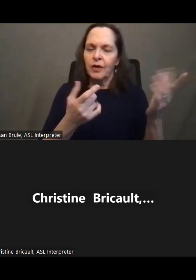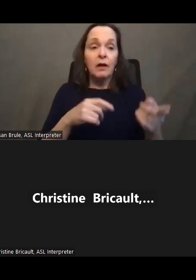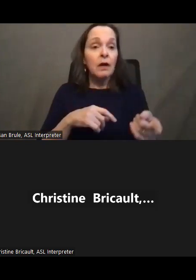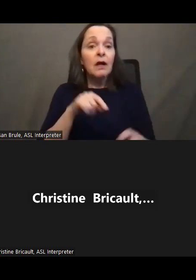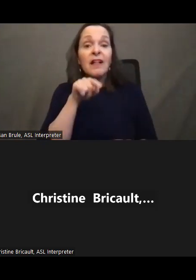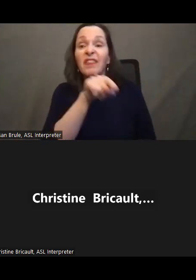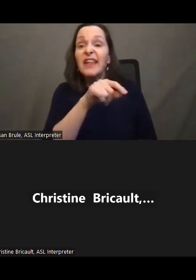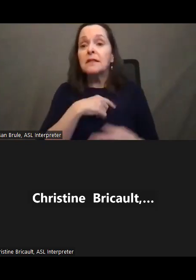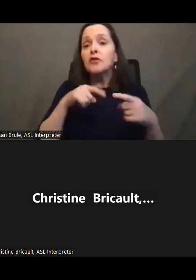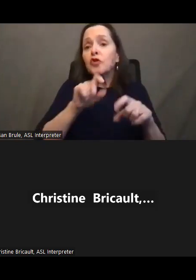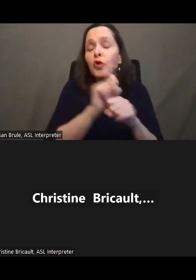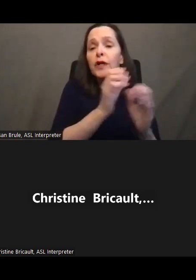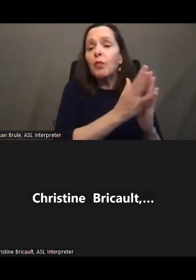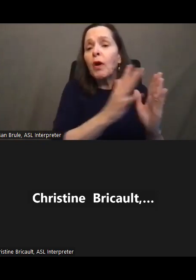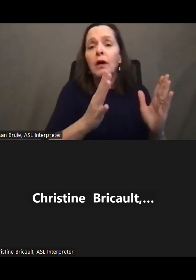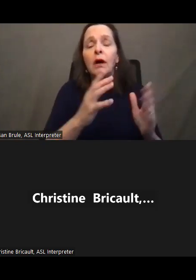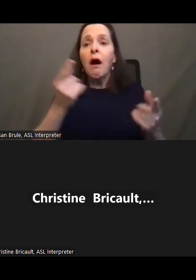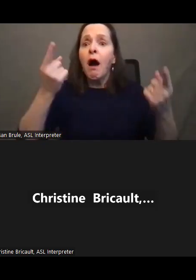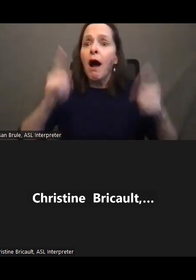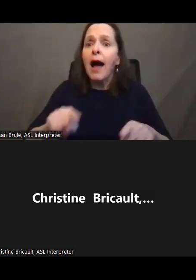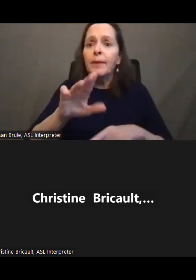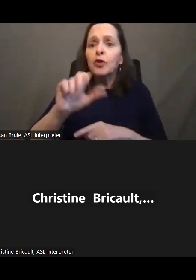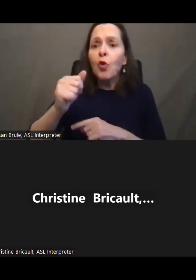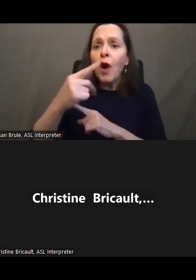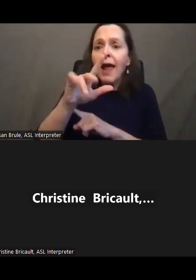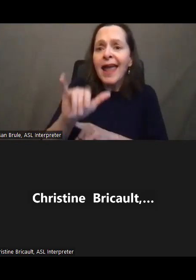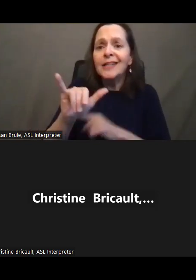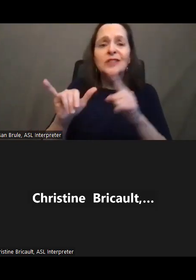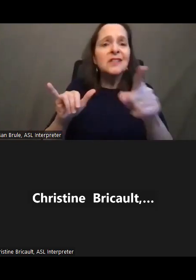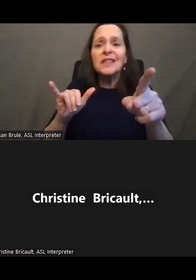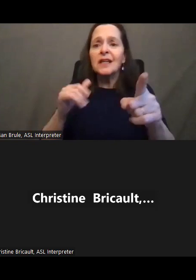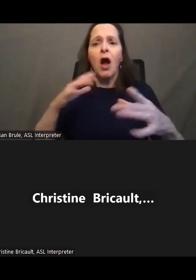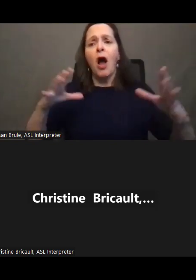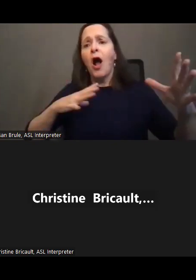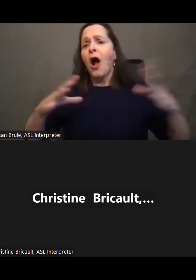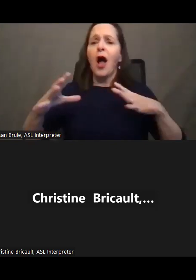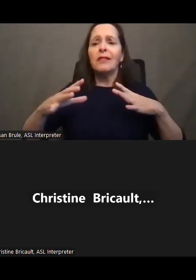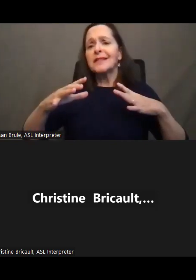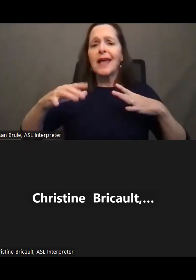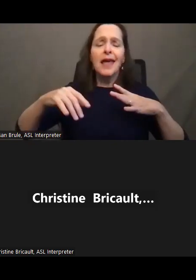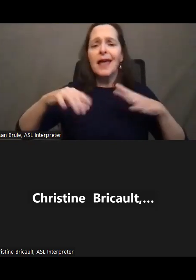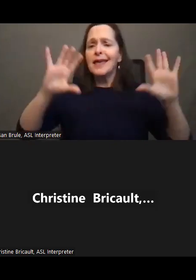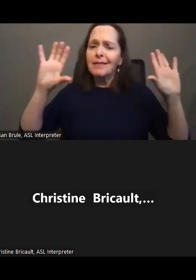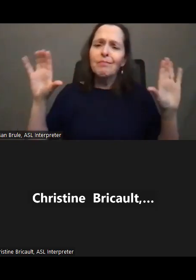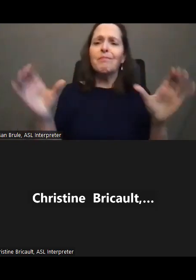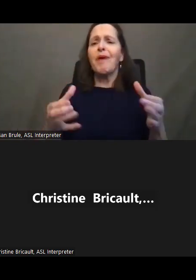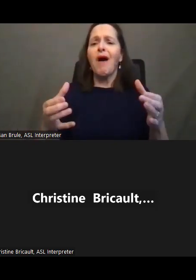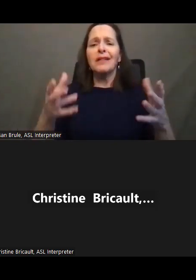You know, pretty timely. You have to make sure your holiday party is in an accessible location, and that you're providing reasonable